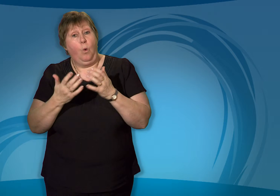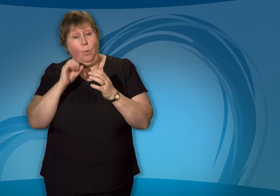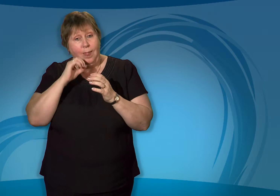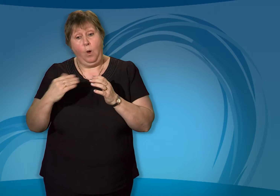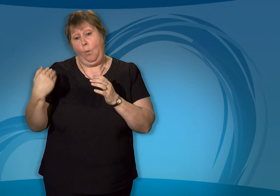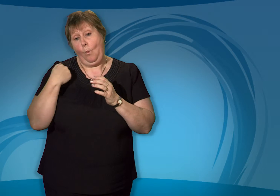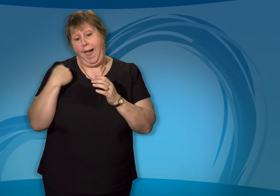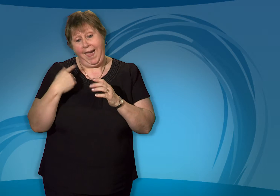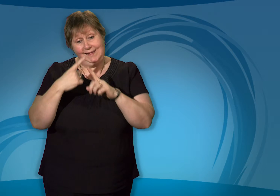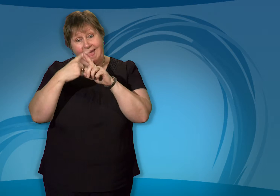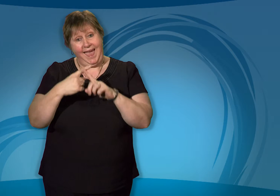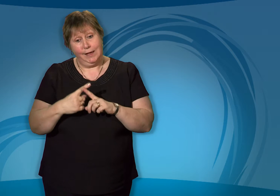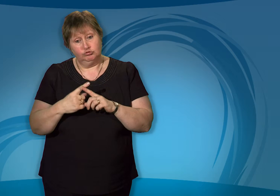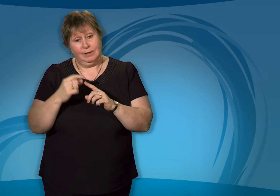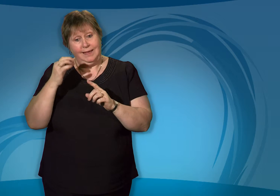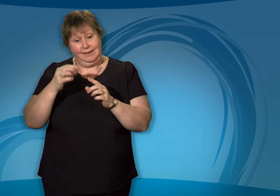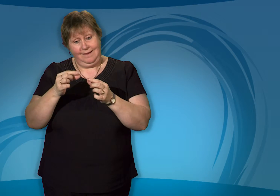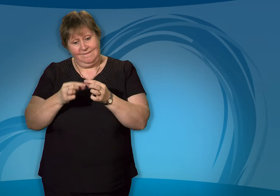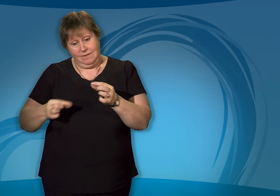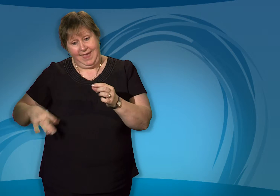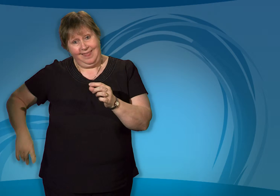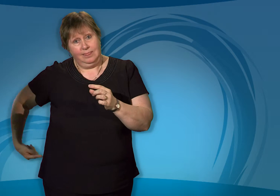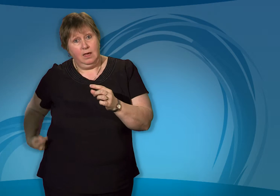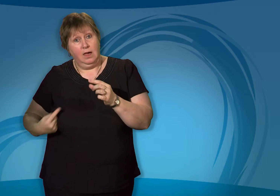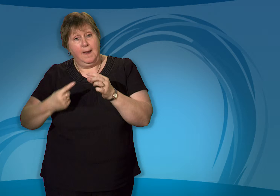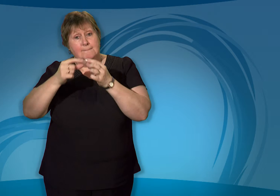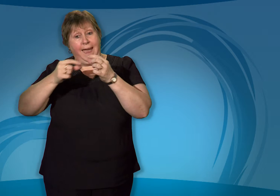This means putting white x-ray fluid into your bowel and/or